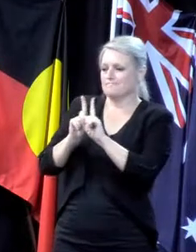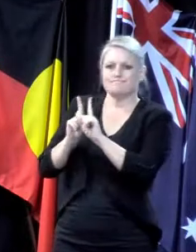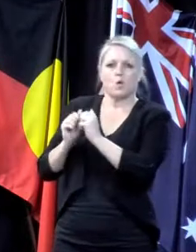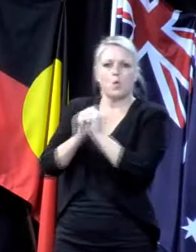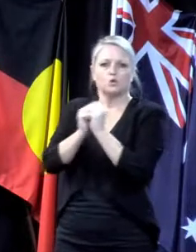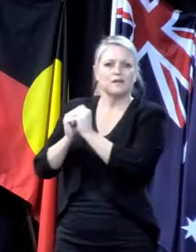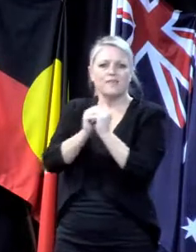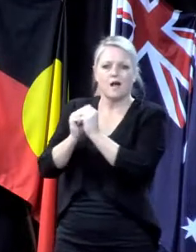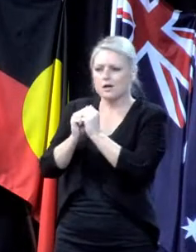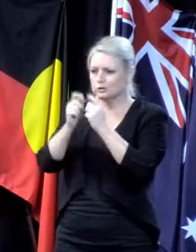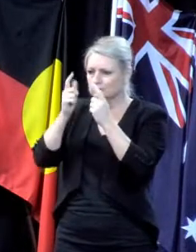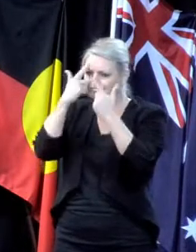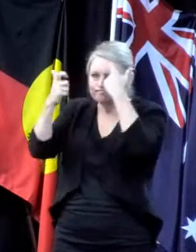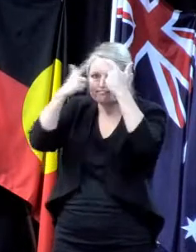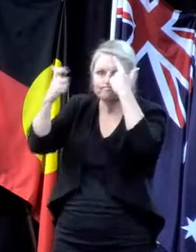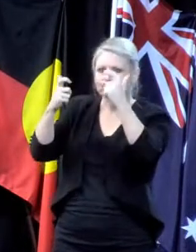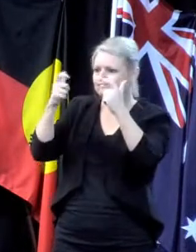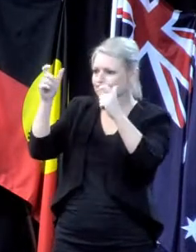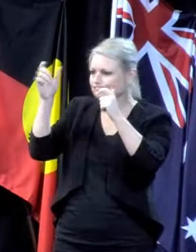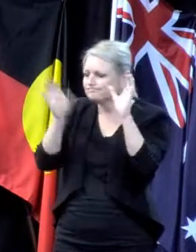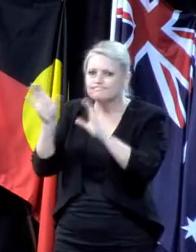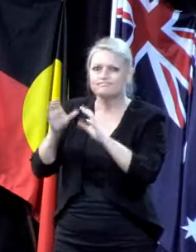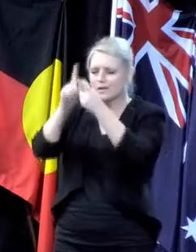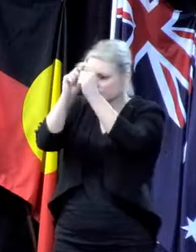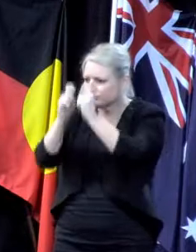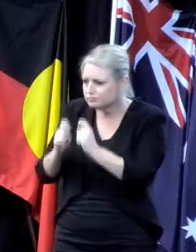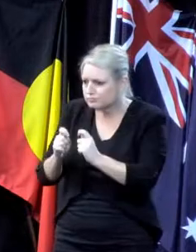And it's also about building the capability of the teachers